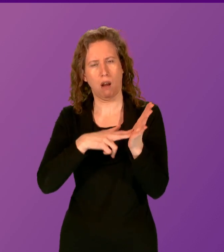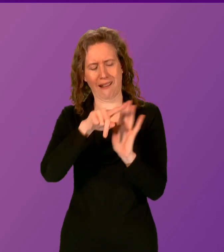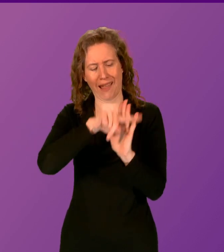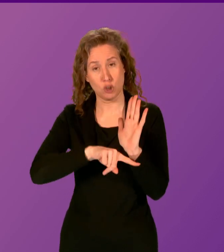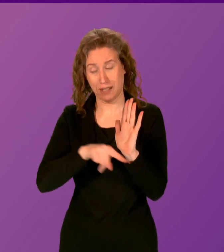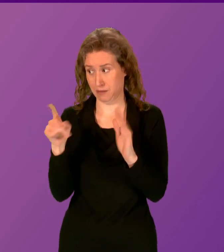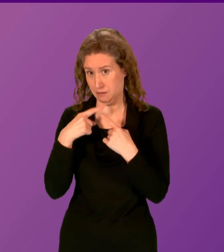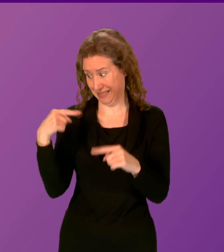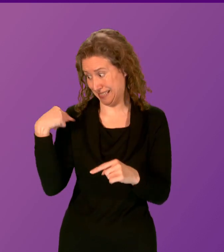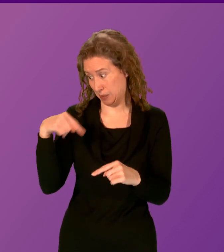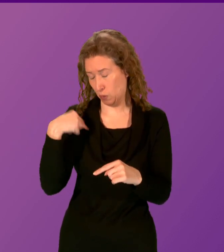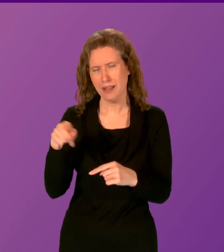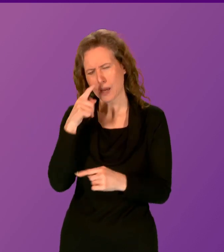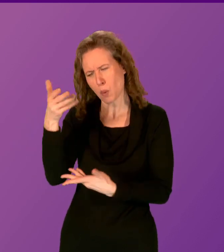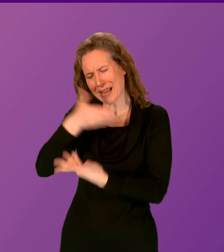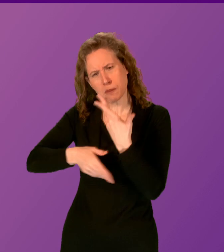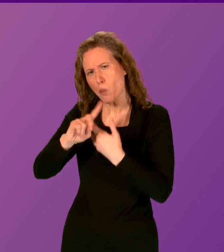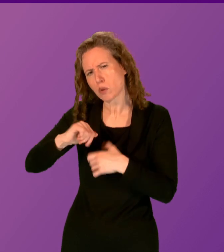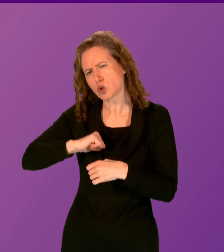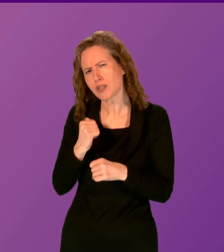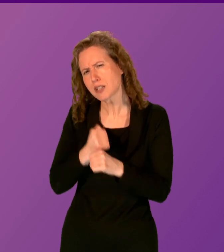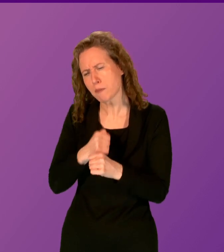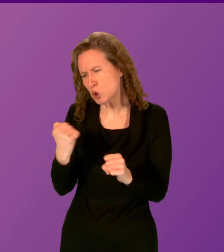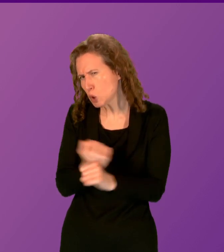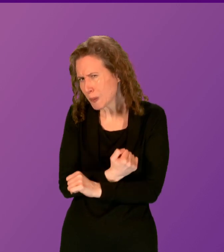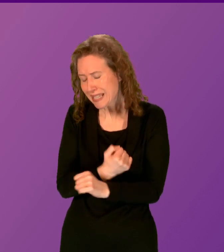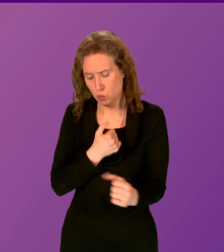Can he outline the steps that the Scottish Government is taking to right the injustice